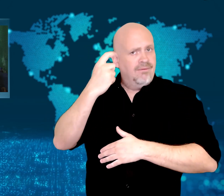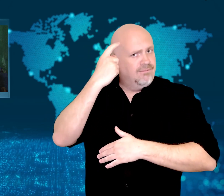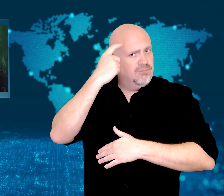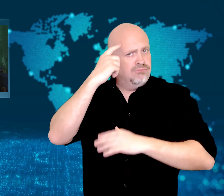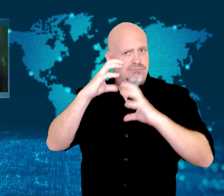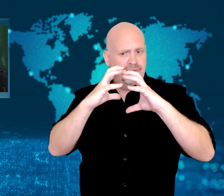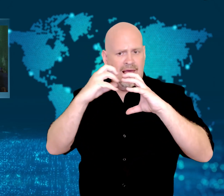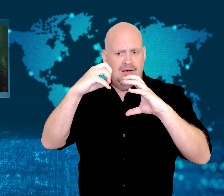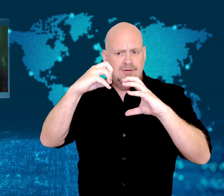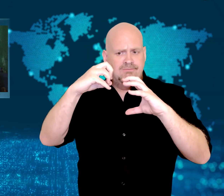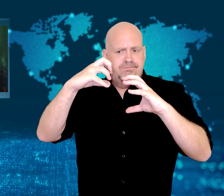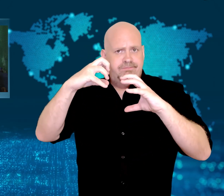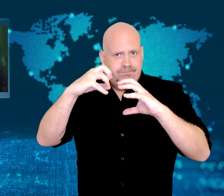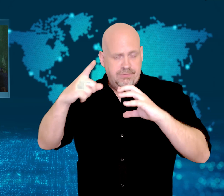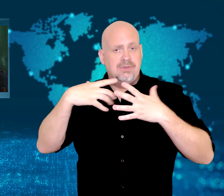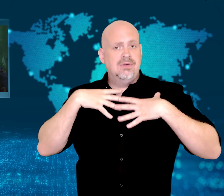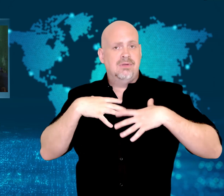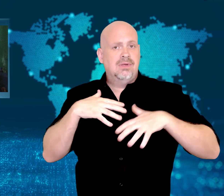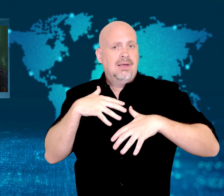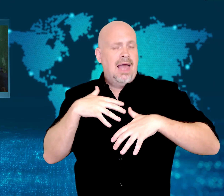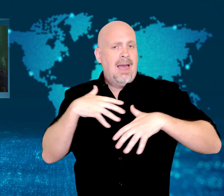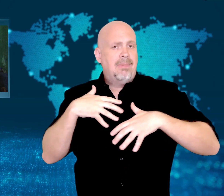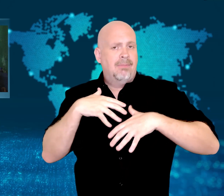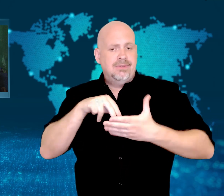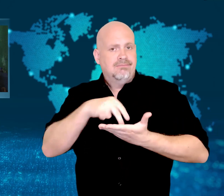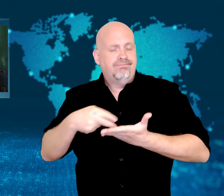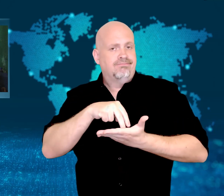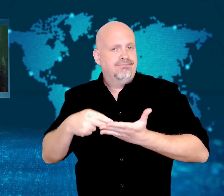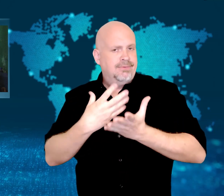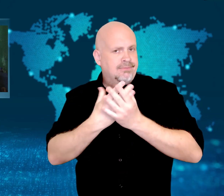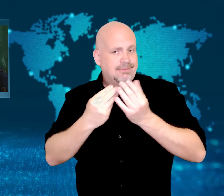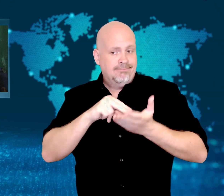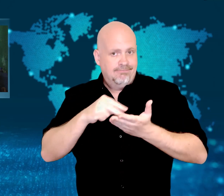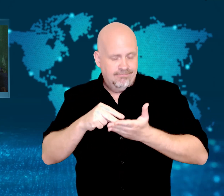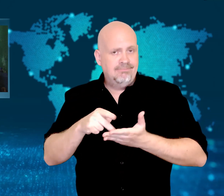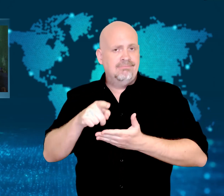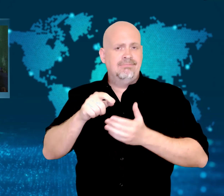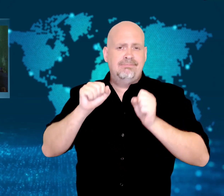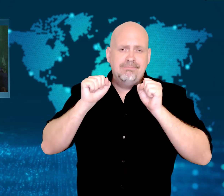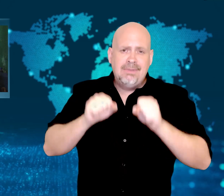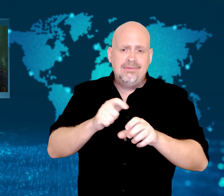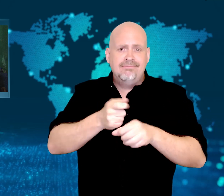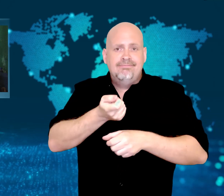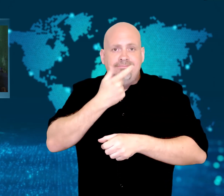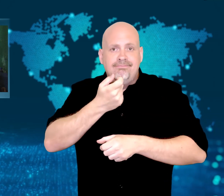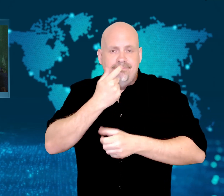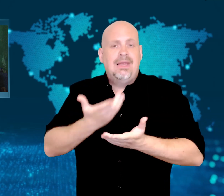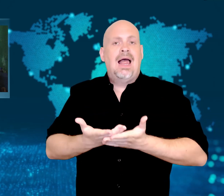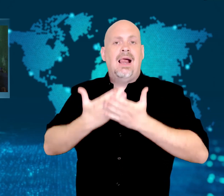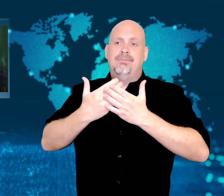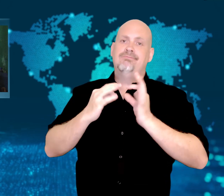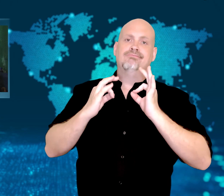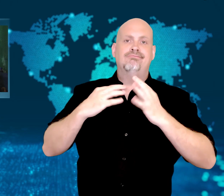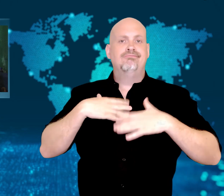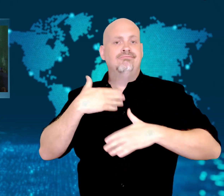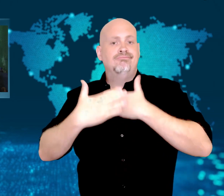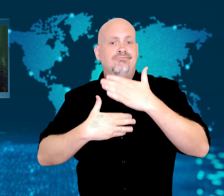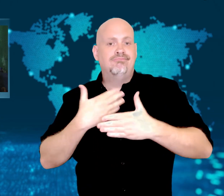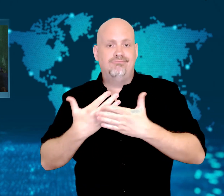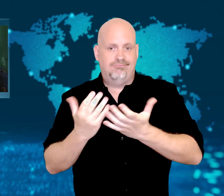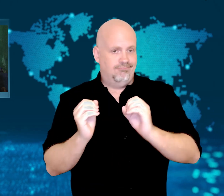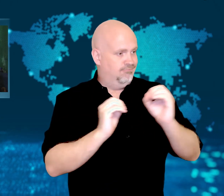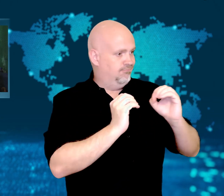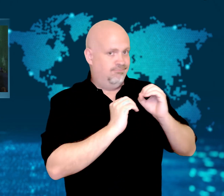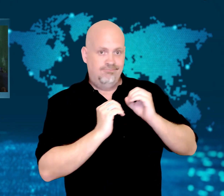prevents his frequent epileptic seizures caused